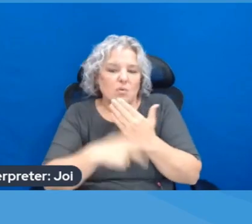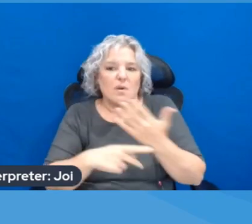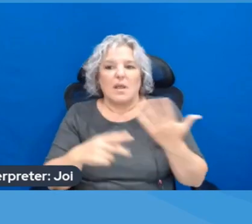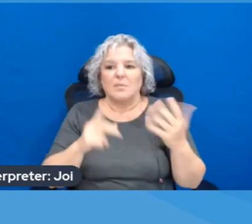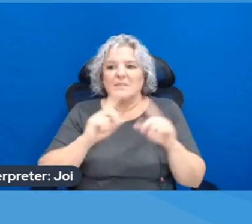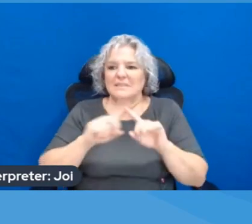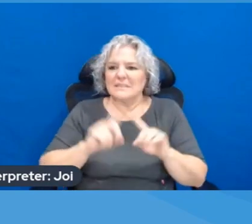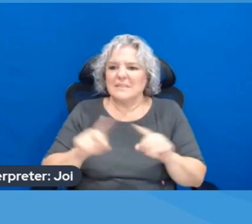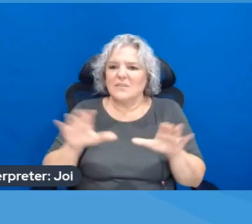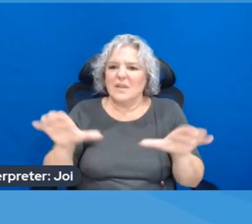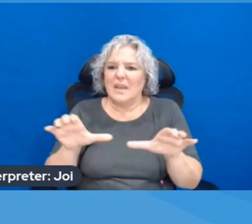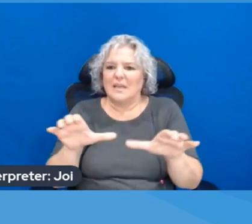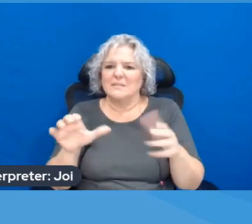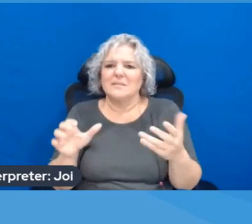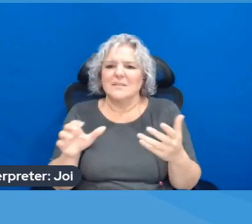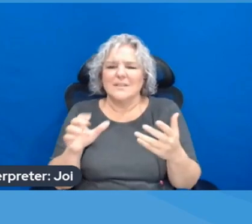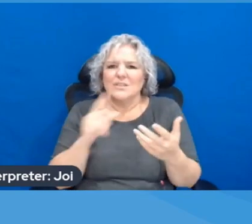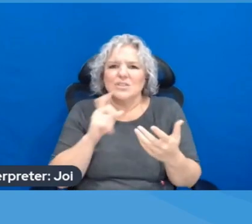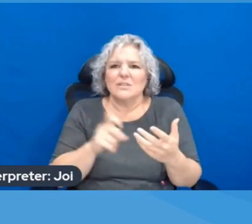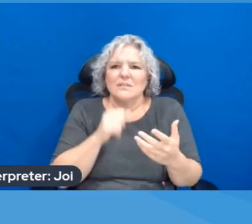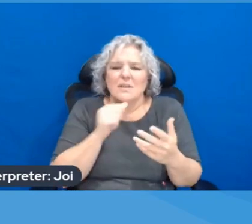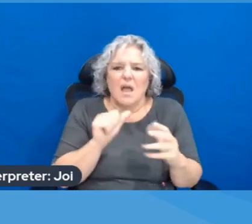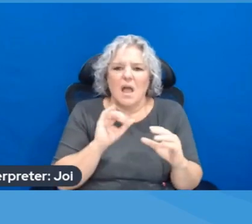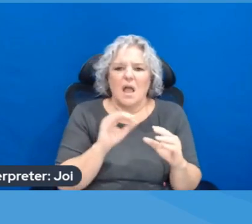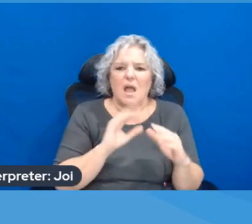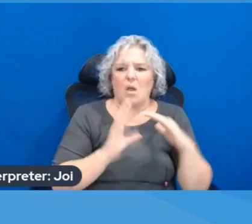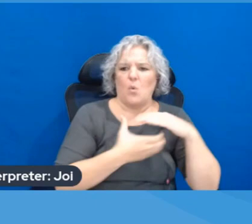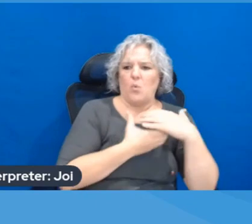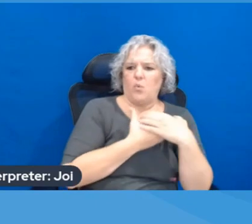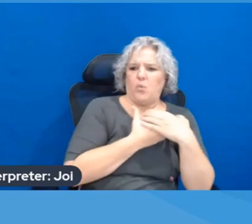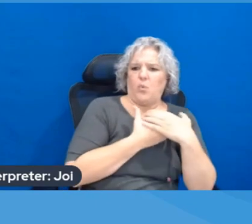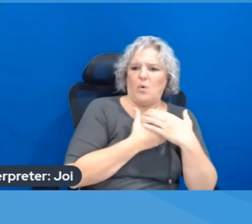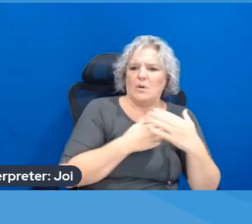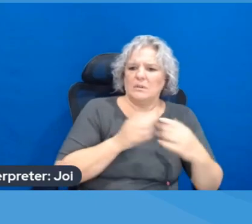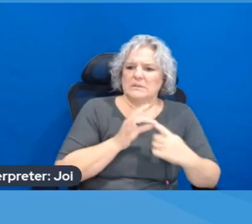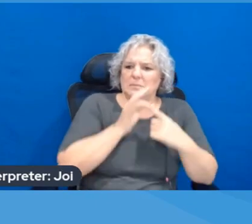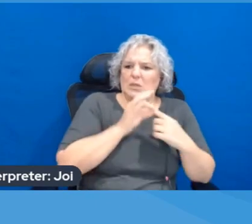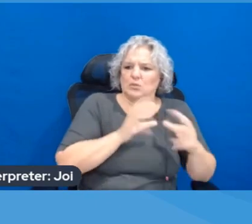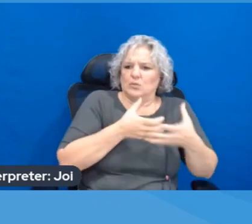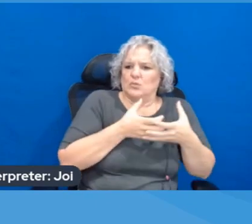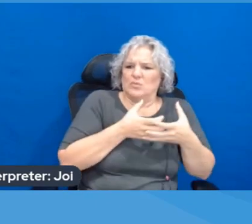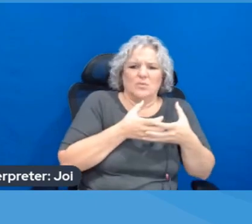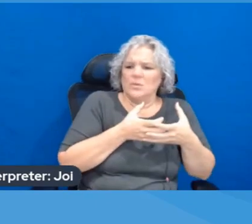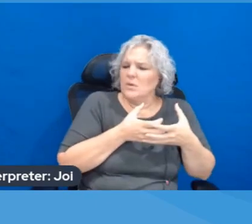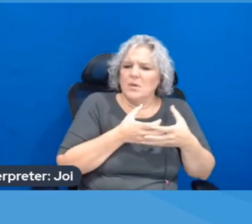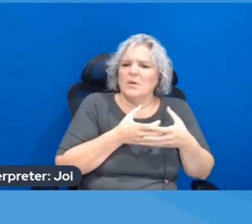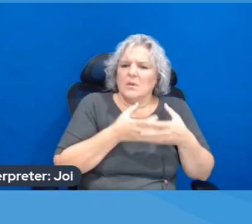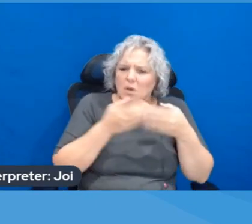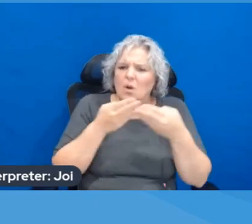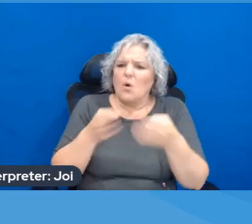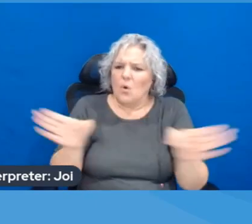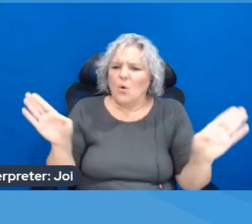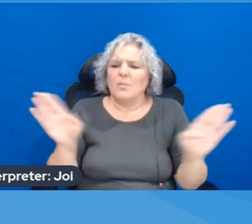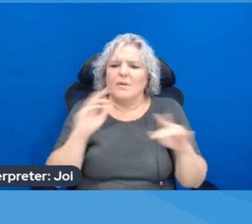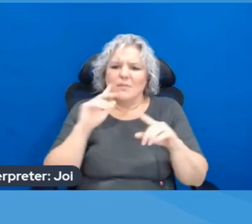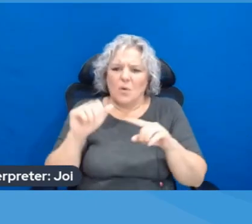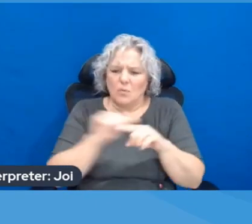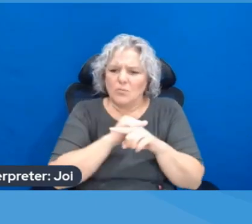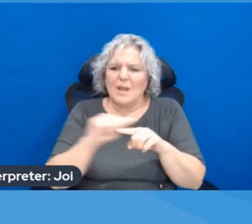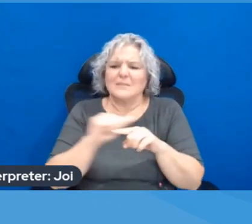shouldn't take place in a back room or an isolation. We know that in order for practice implementation and practice change to occur,